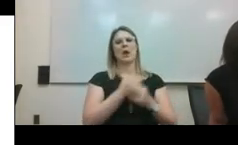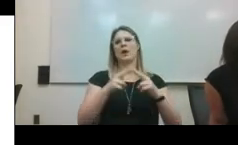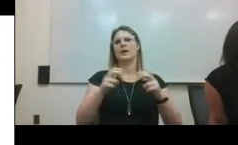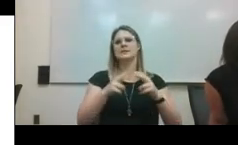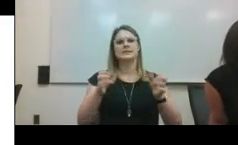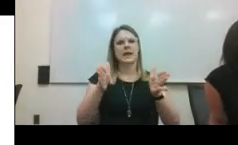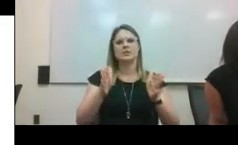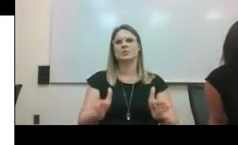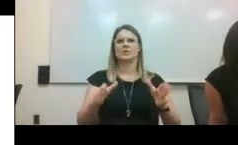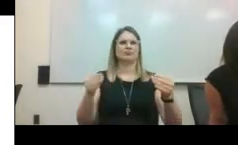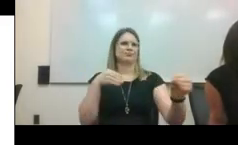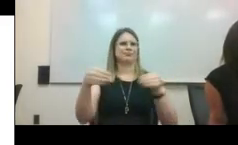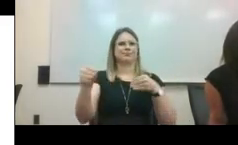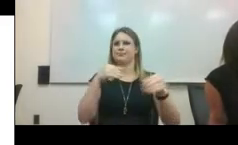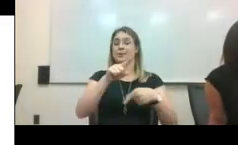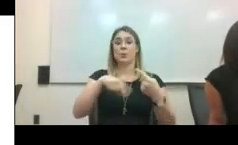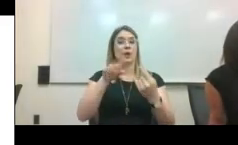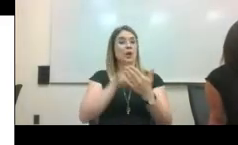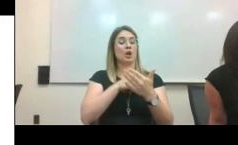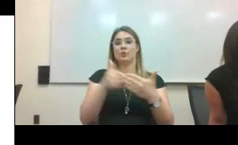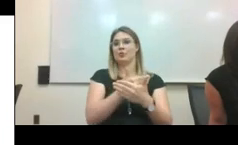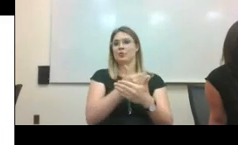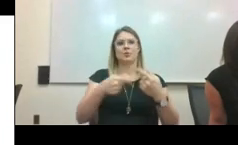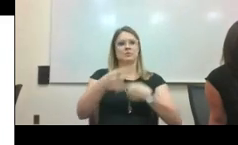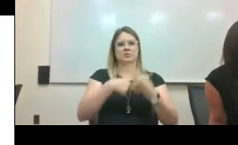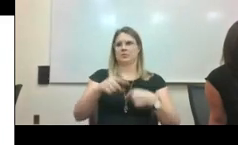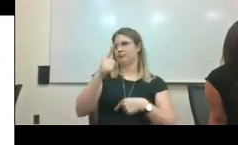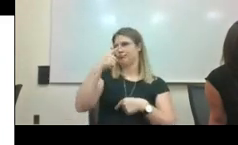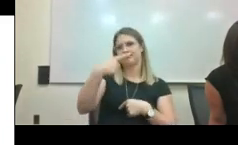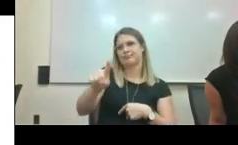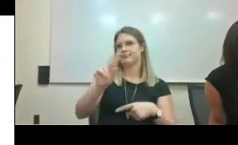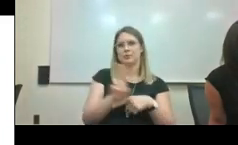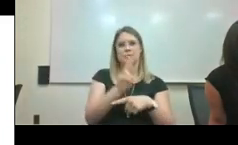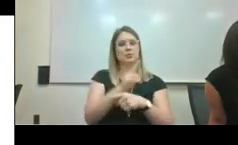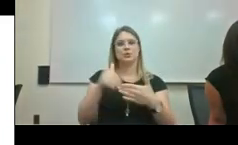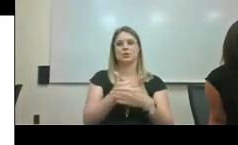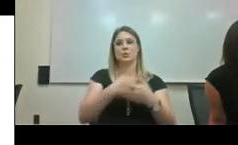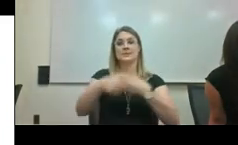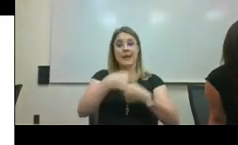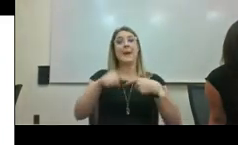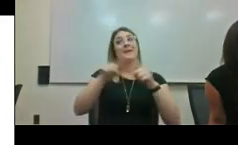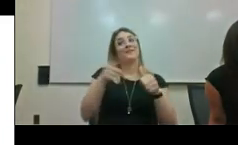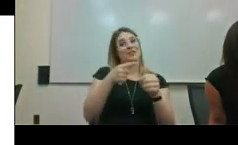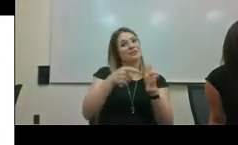So, once they learn the new signs, they were happy to try and use that time, but we didn't need to provide it to them. They did not know